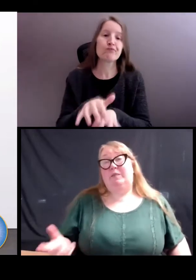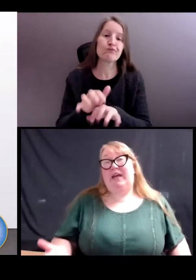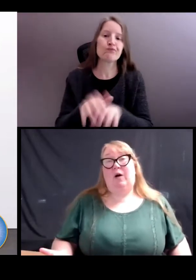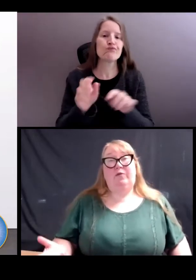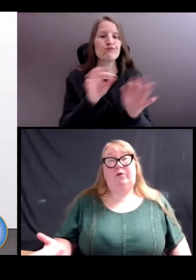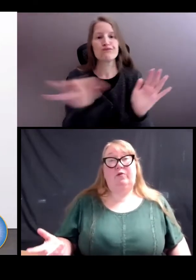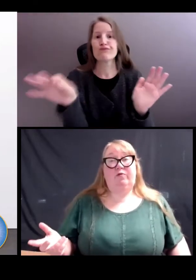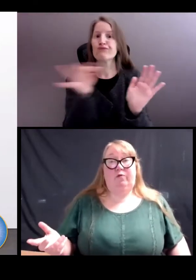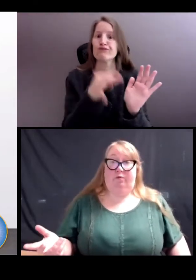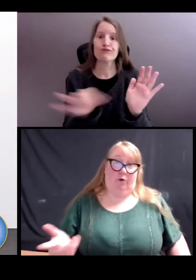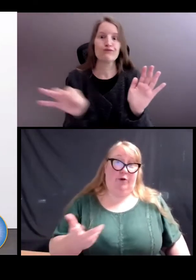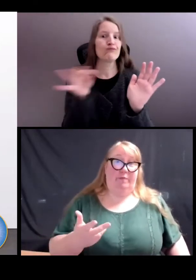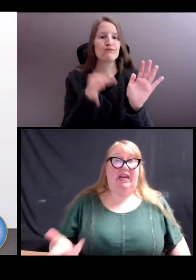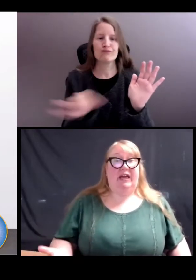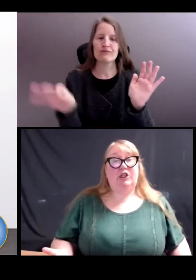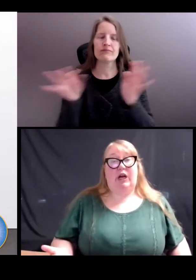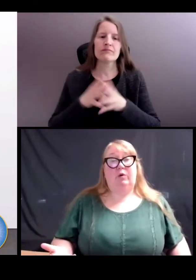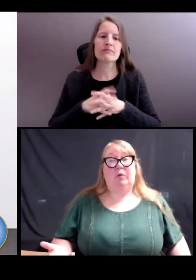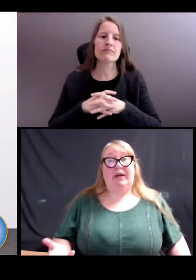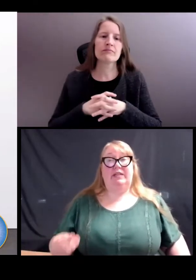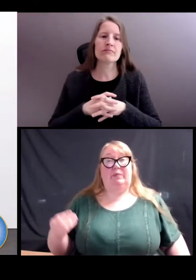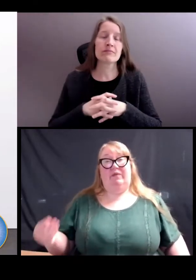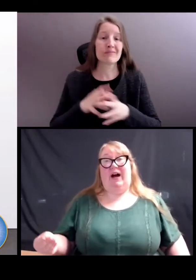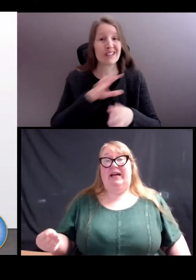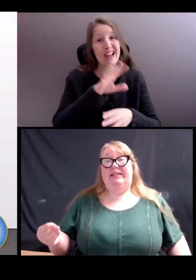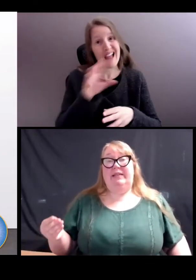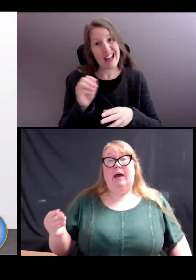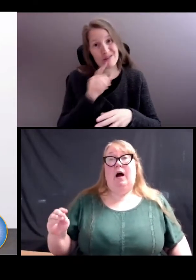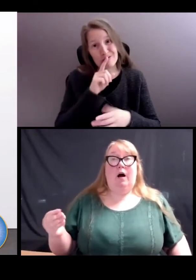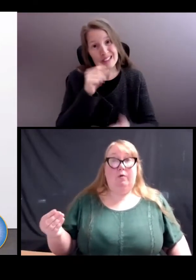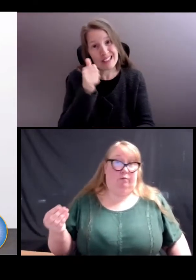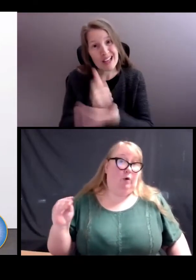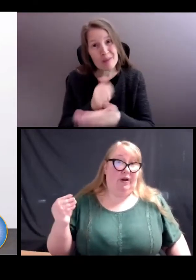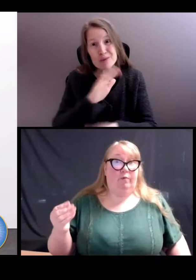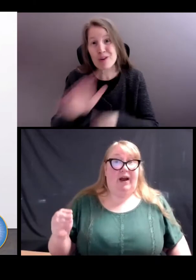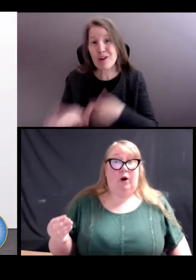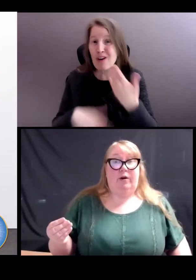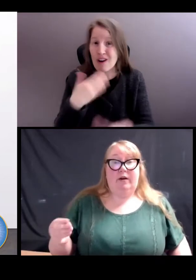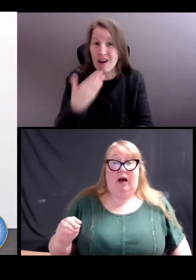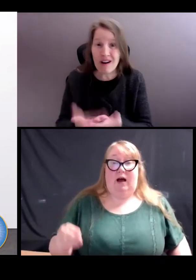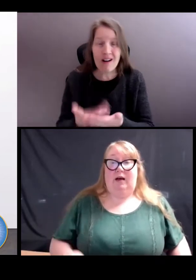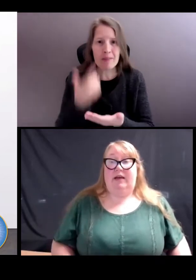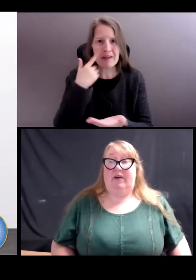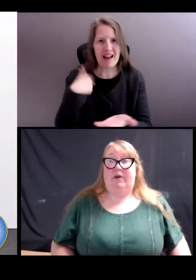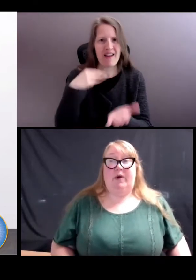be helpful for the meeting in general because it provides a written record, if everyone